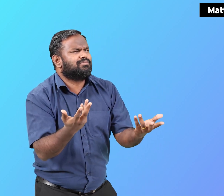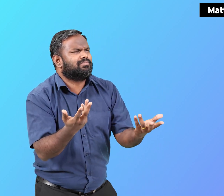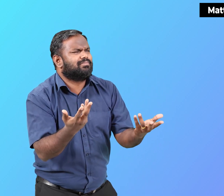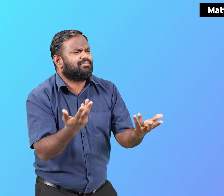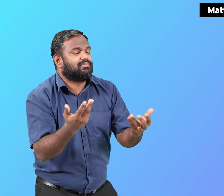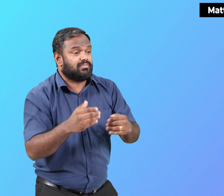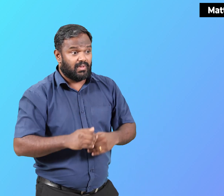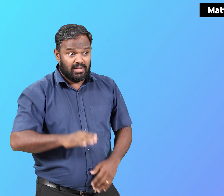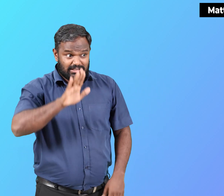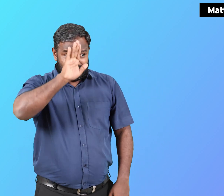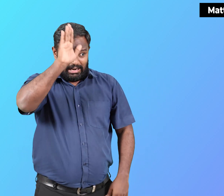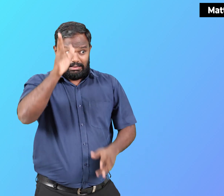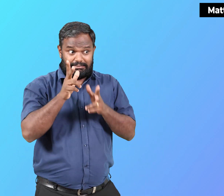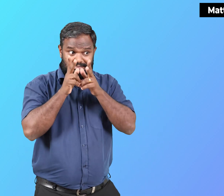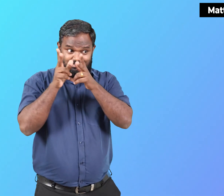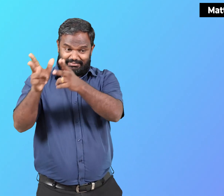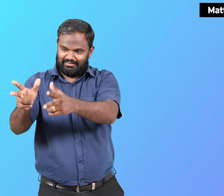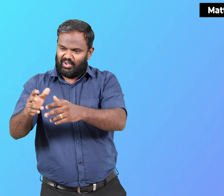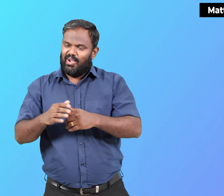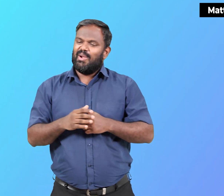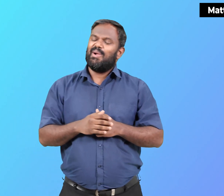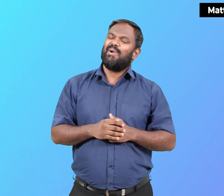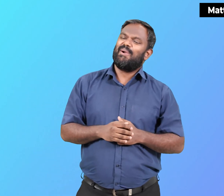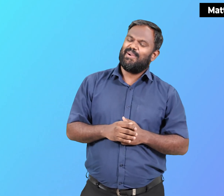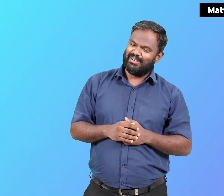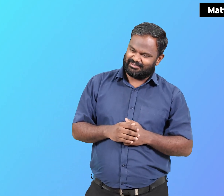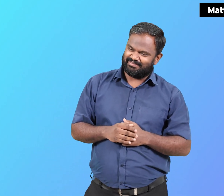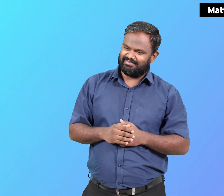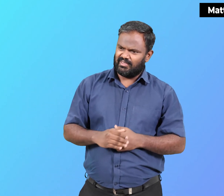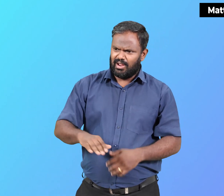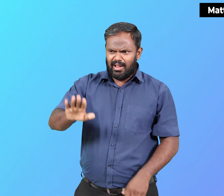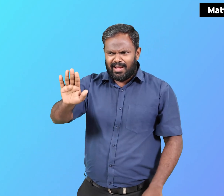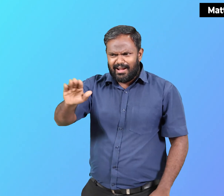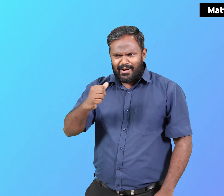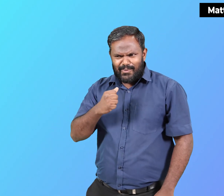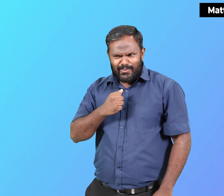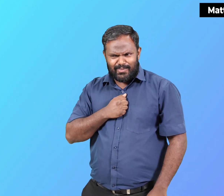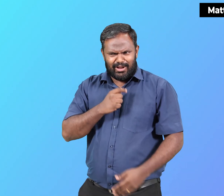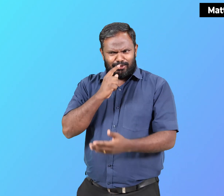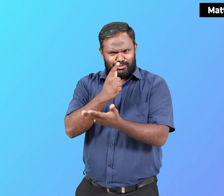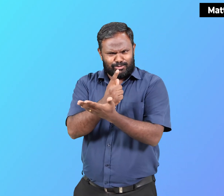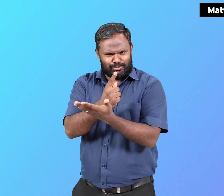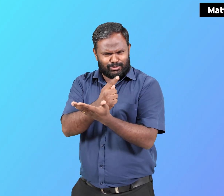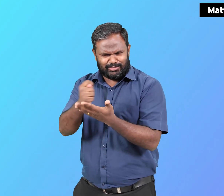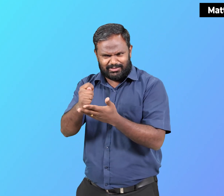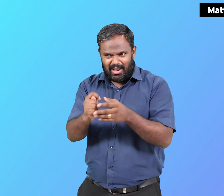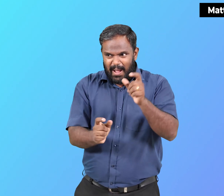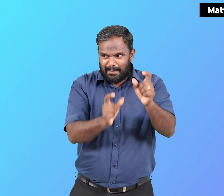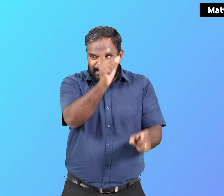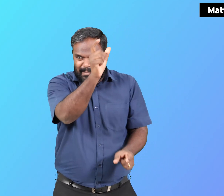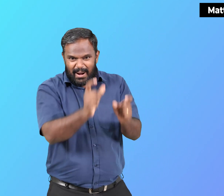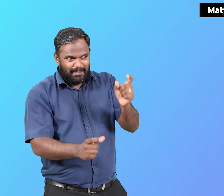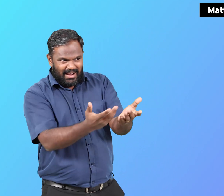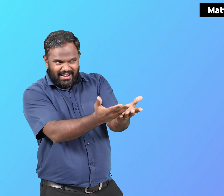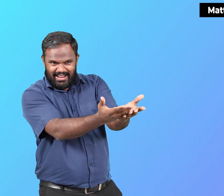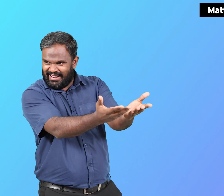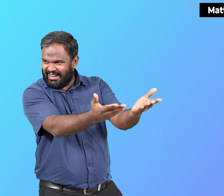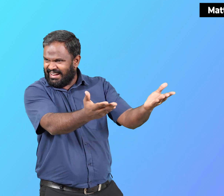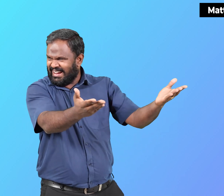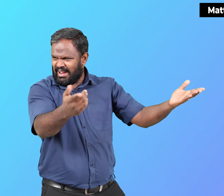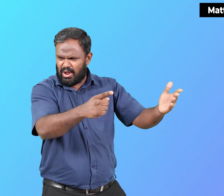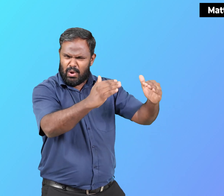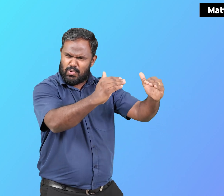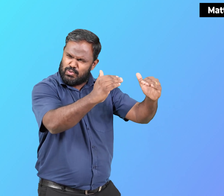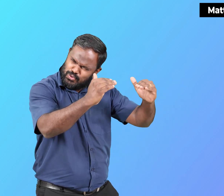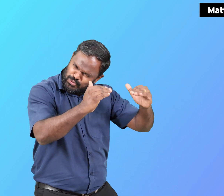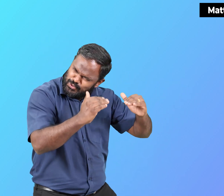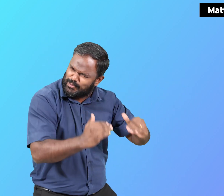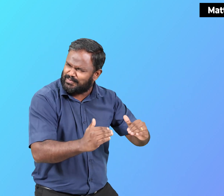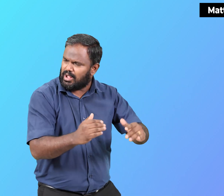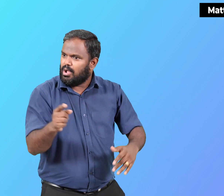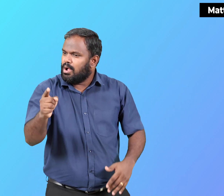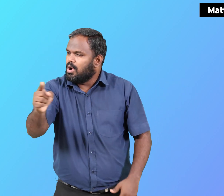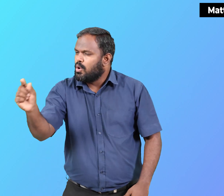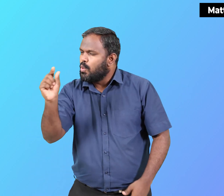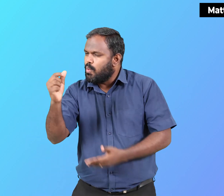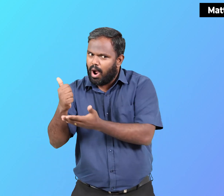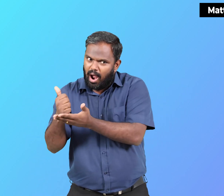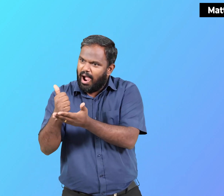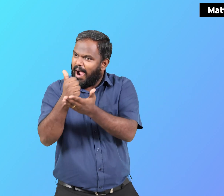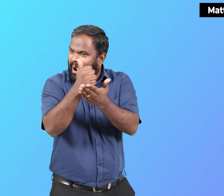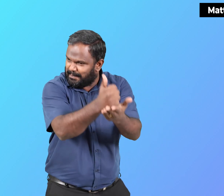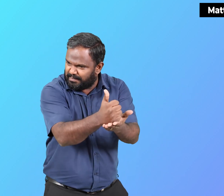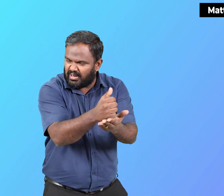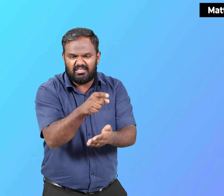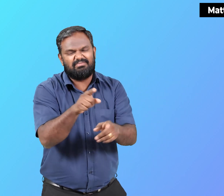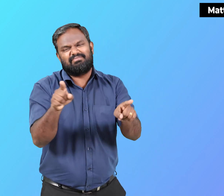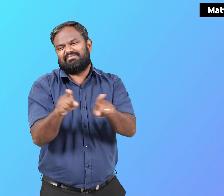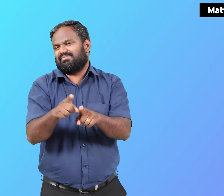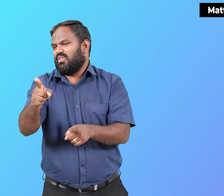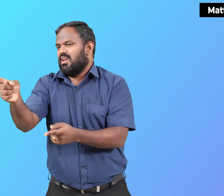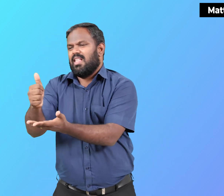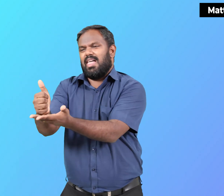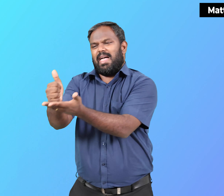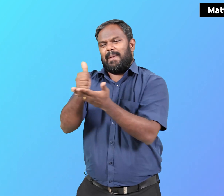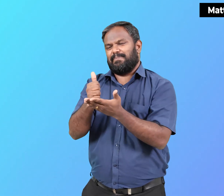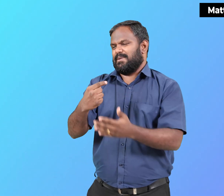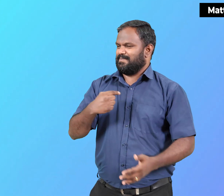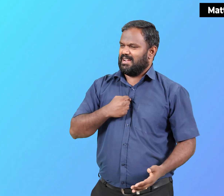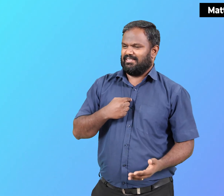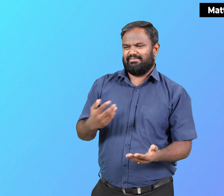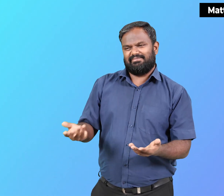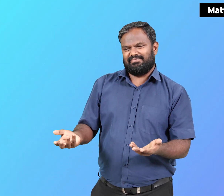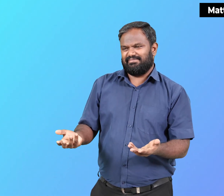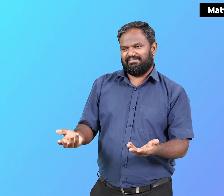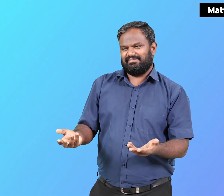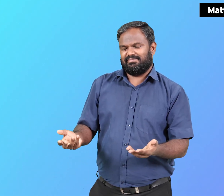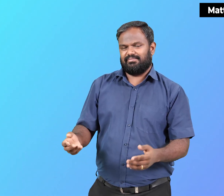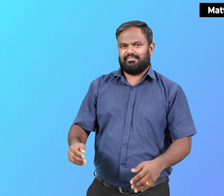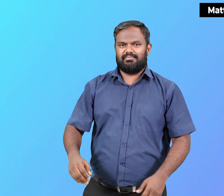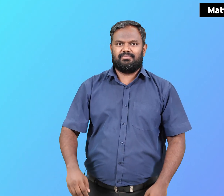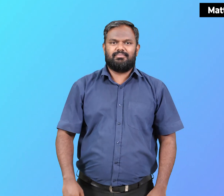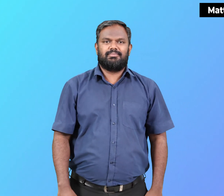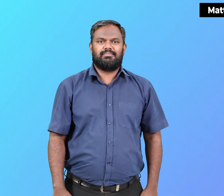“Then the king will answer, ‘The truth is, anything you did for any of my people here, even the ones who seemed unimportant, you also did for me.’